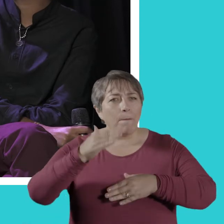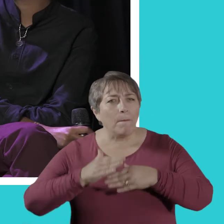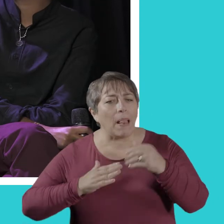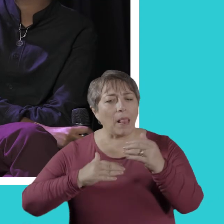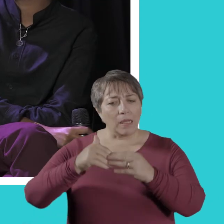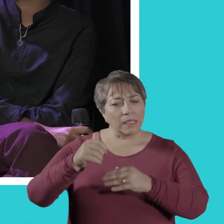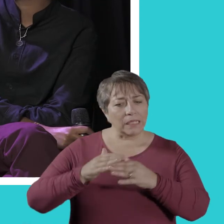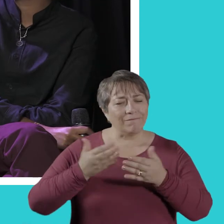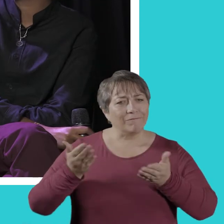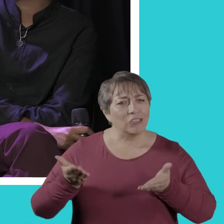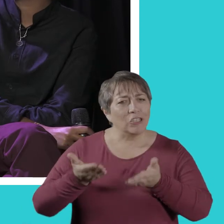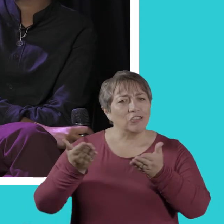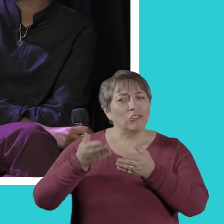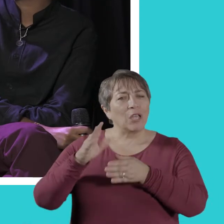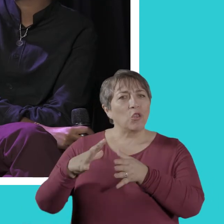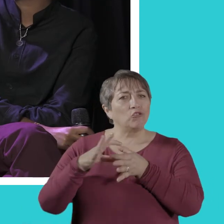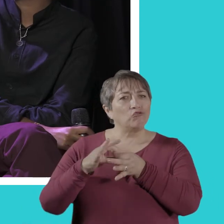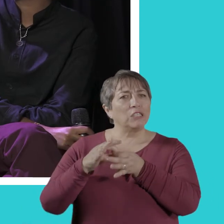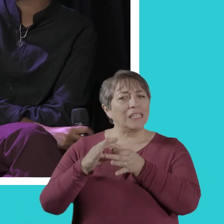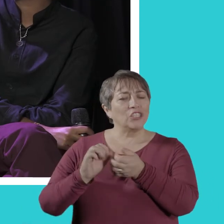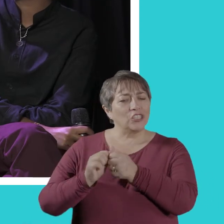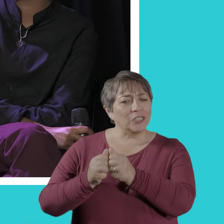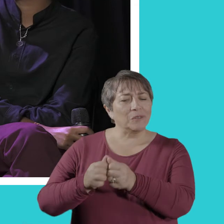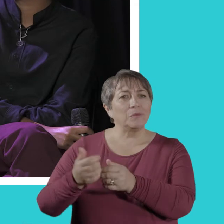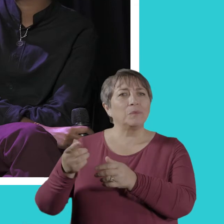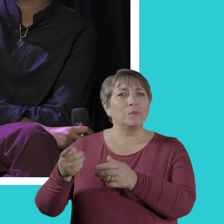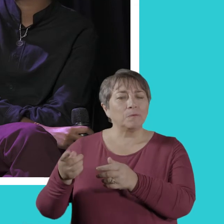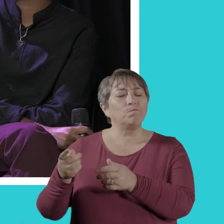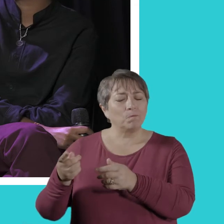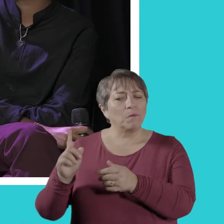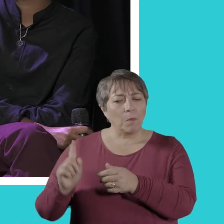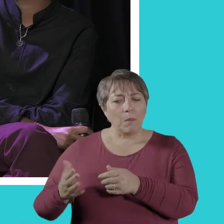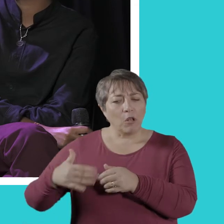and I think about much more actively is how I kind of nurture the relationships I have around me. But